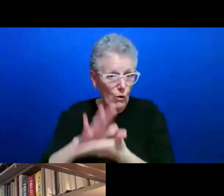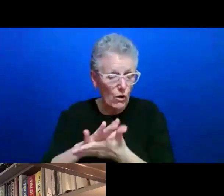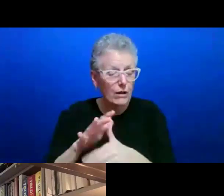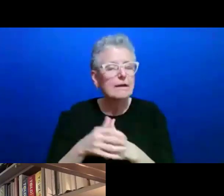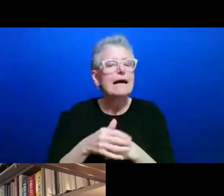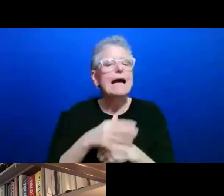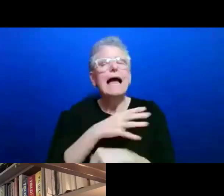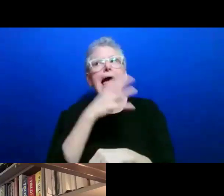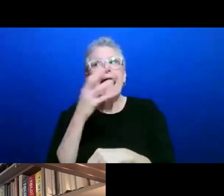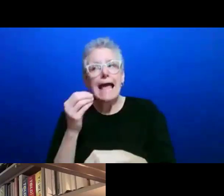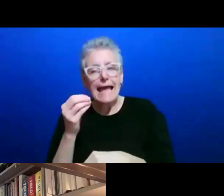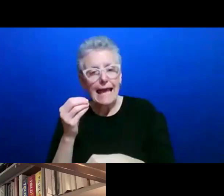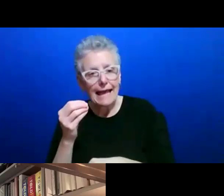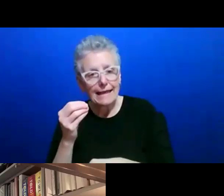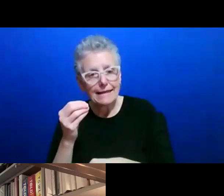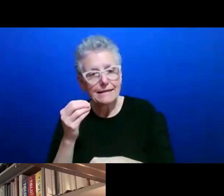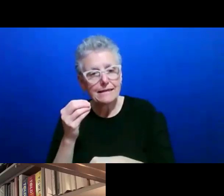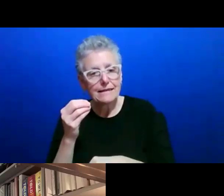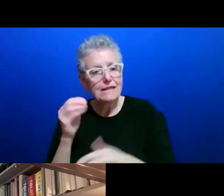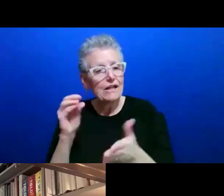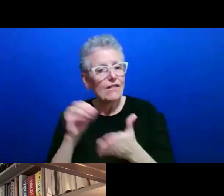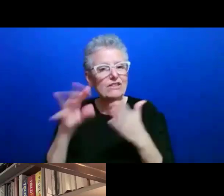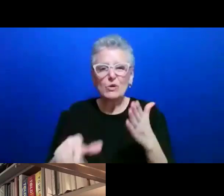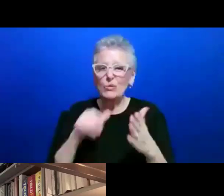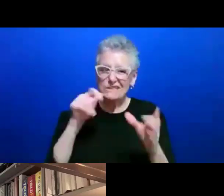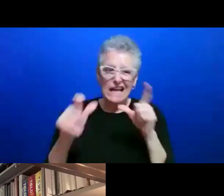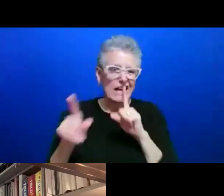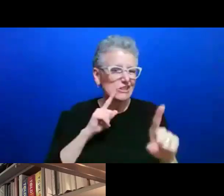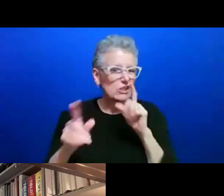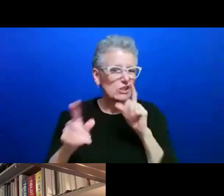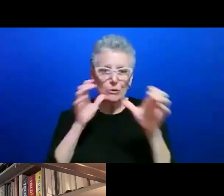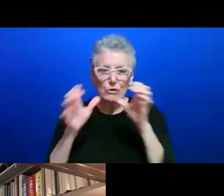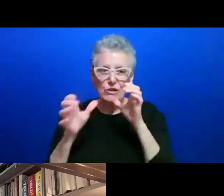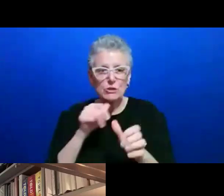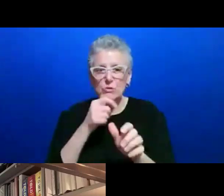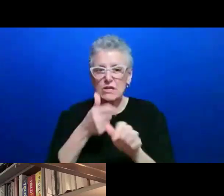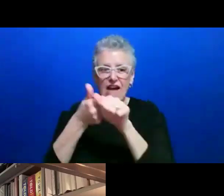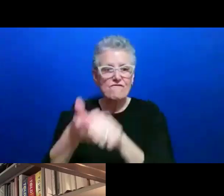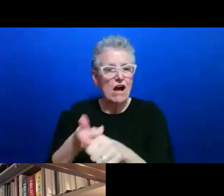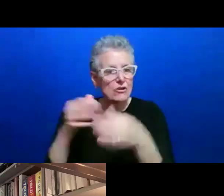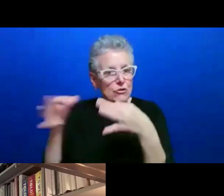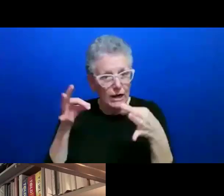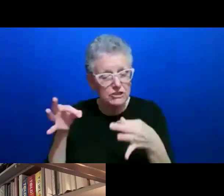And she was not communicating. She would not follow directions. But once we were able